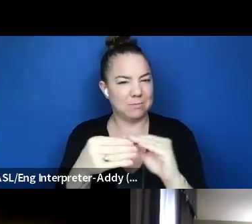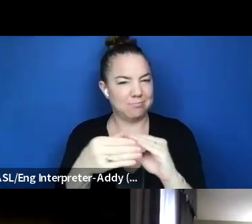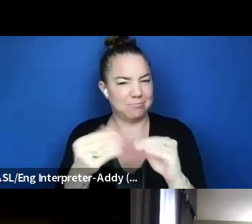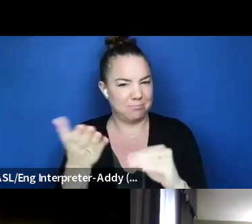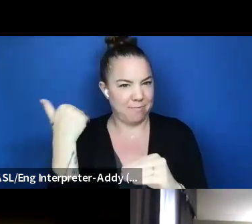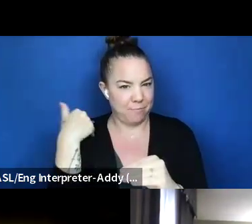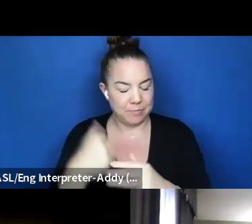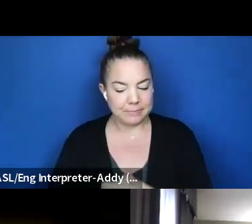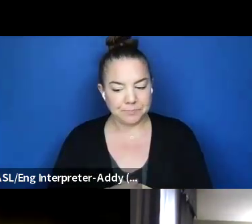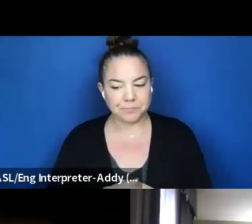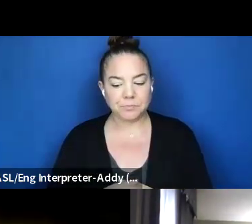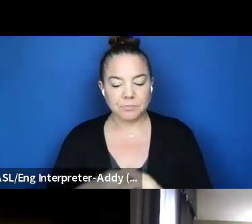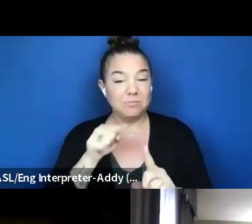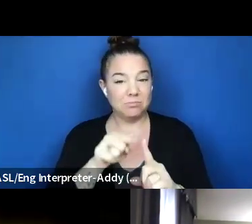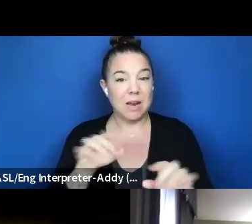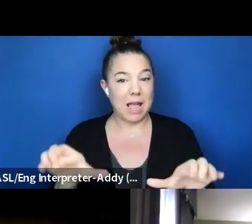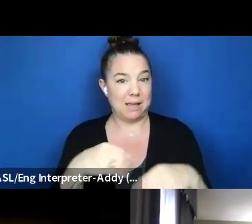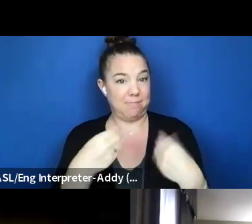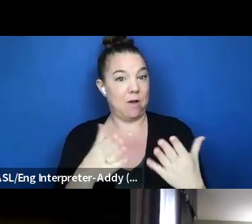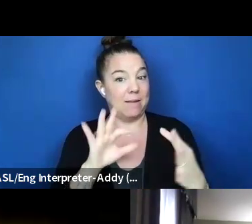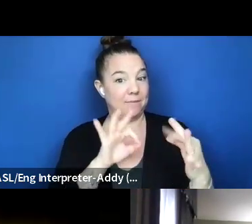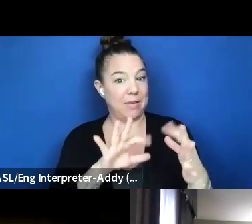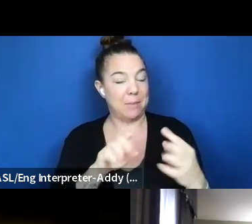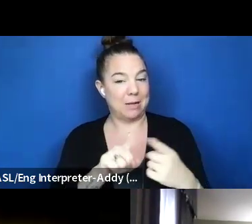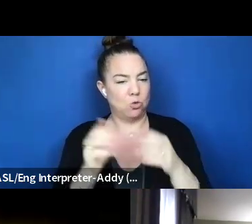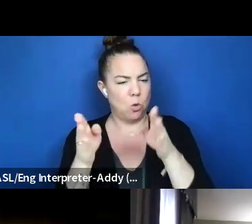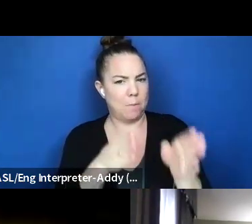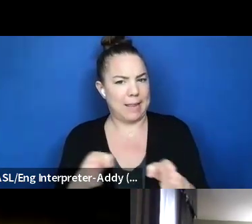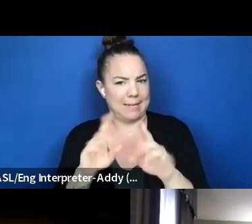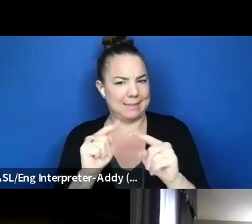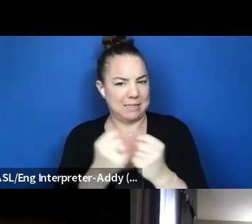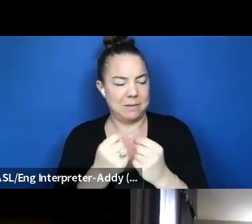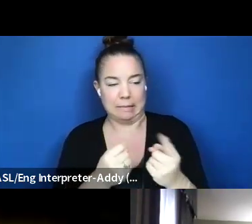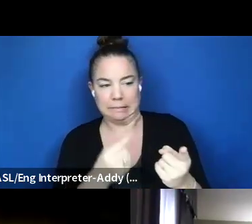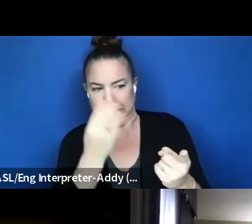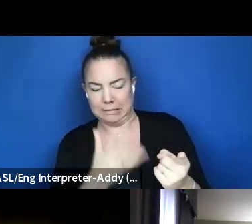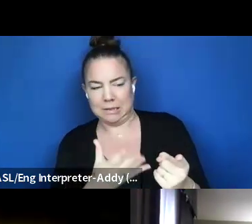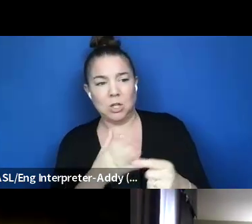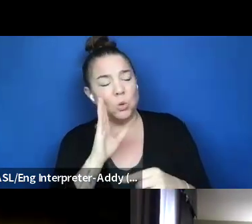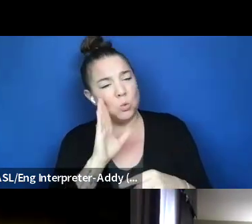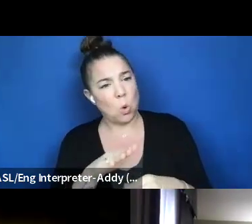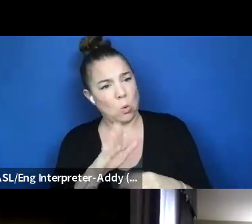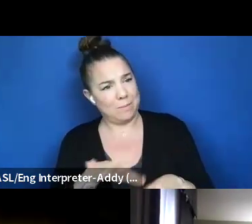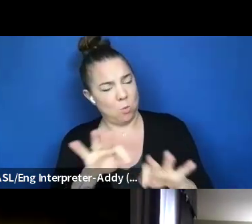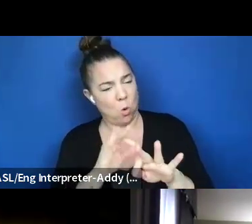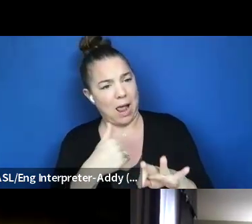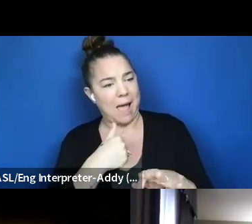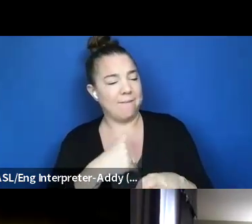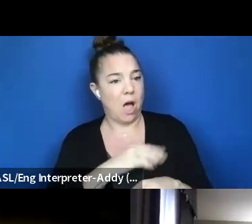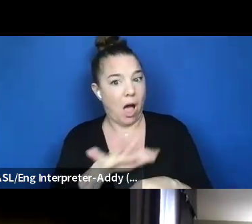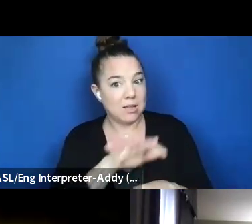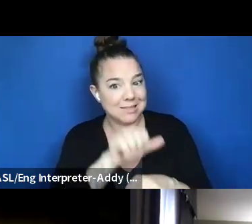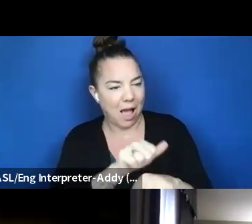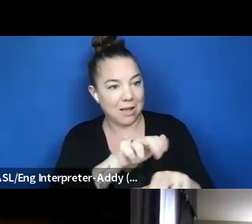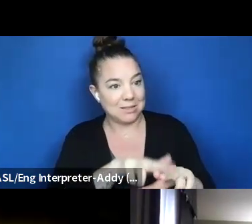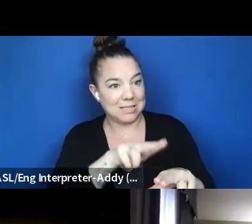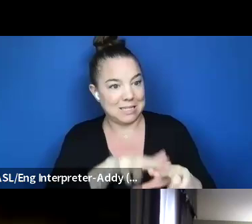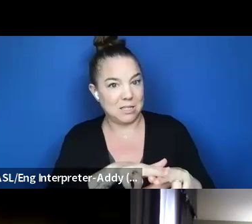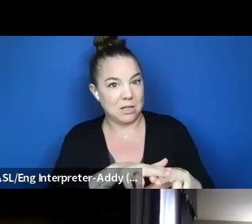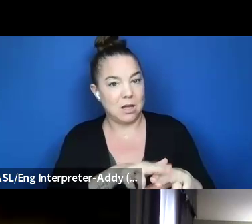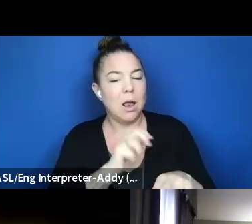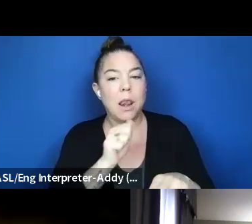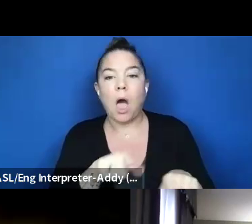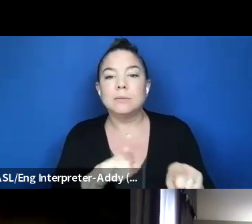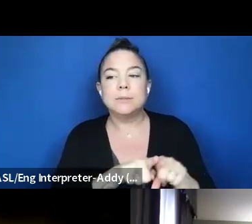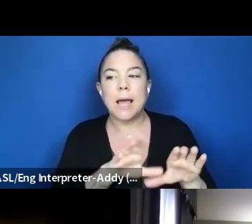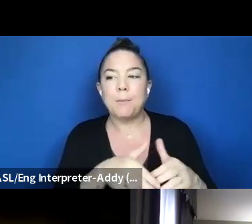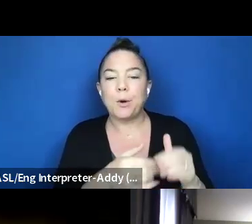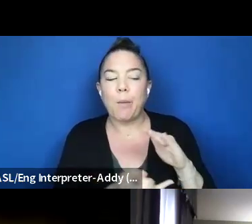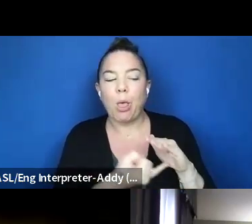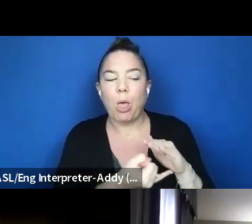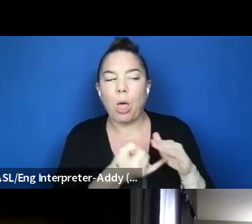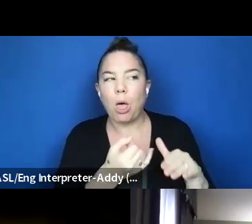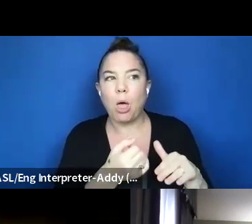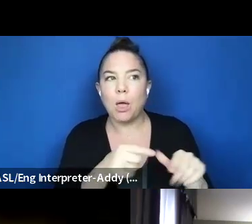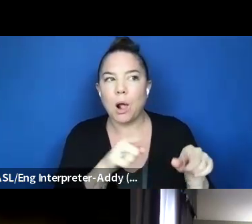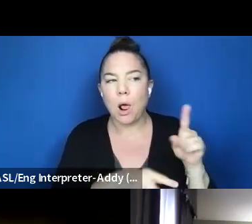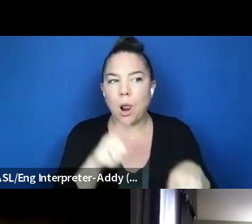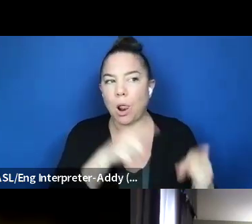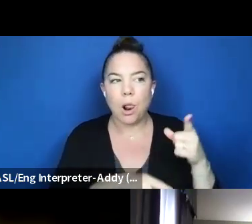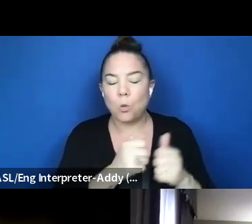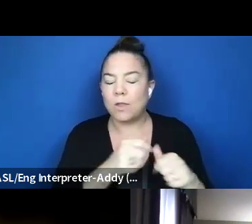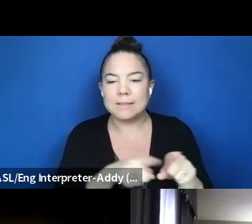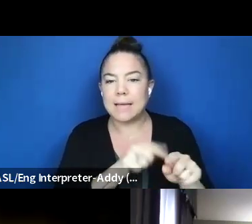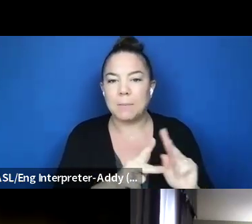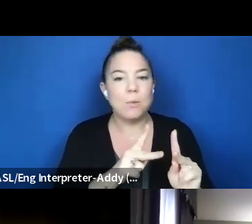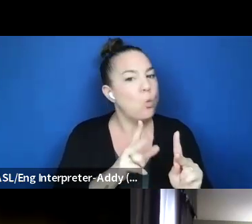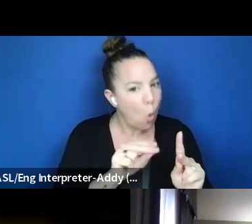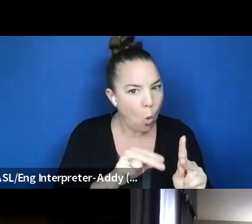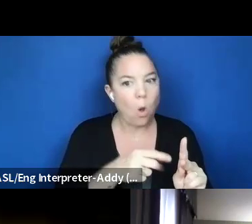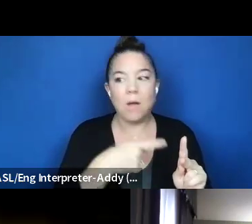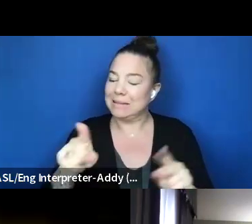Don Posh: I did some feedback for the planning, and I said, Well, you know, do assigned seatings. Get people out of their bubble where they're talking, you know, you go to a conference, and it's like, I know. So and so so I'm gonna sit by them.